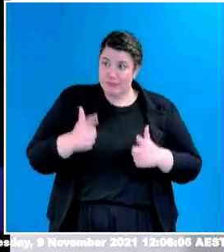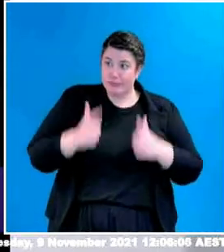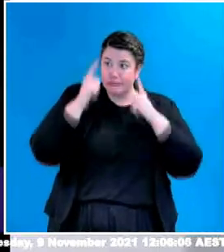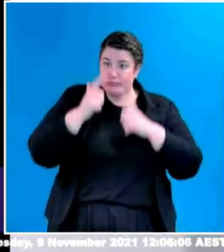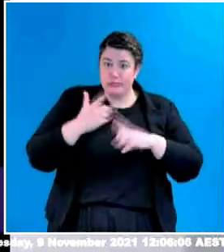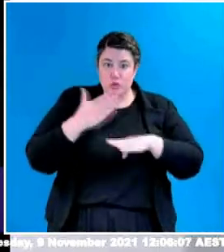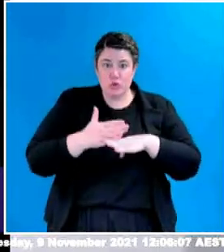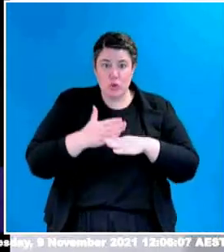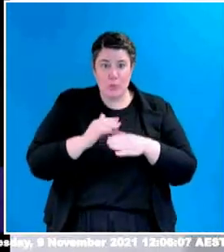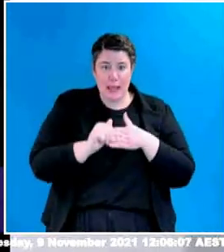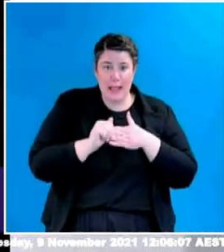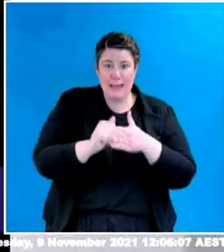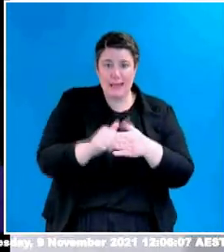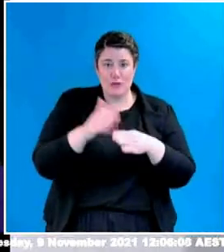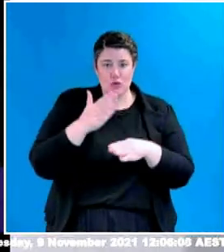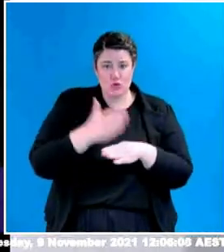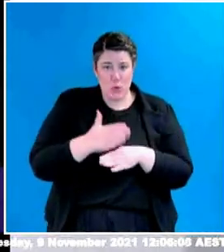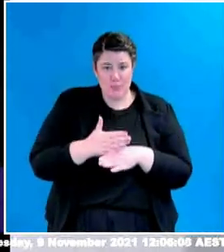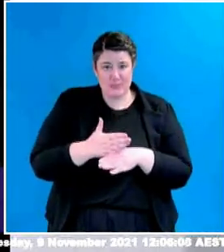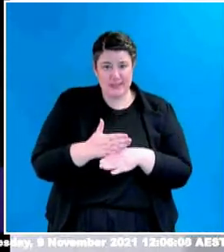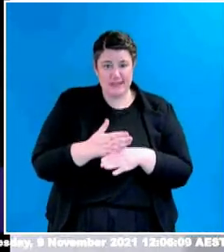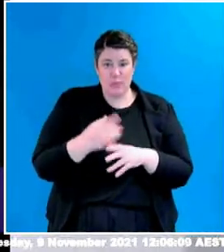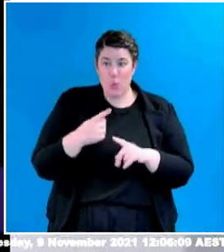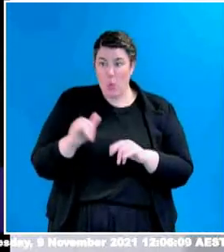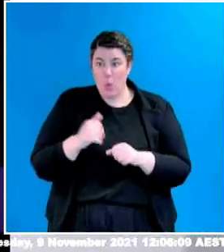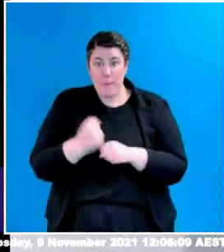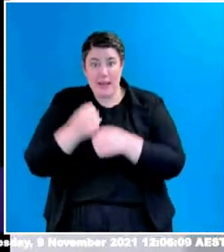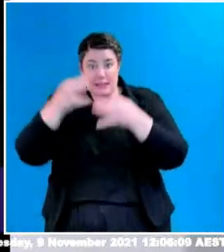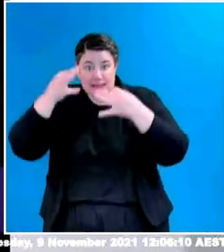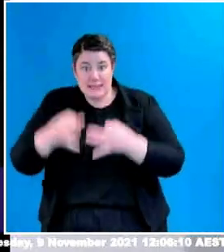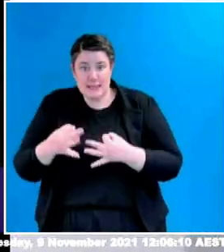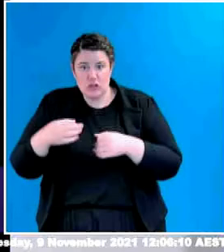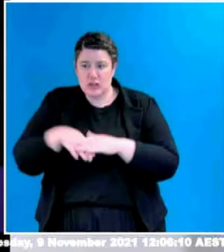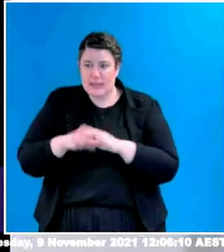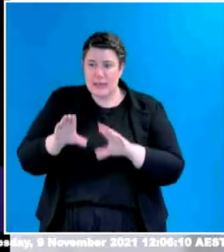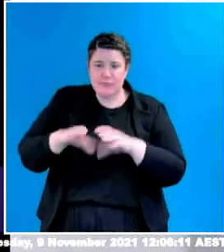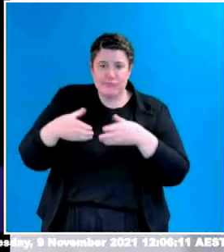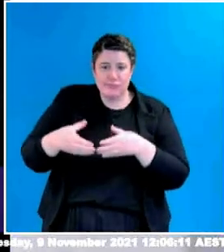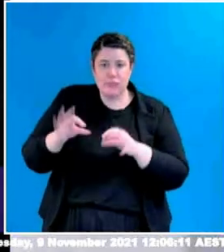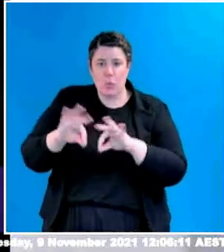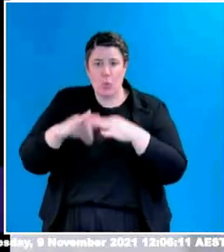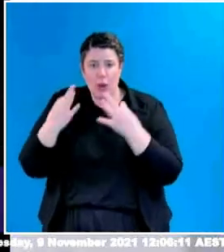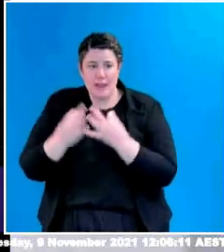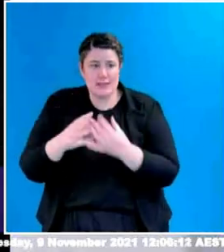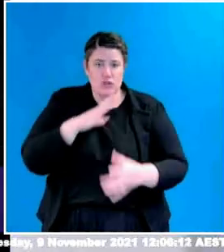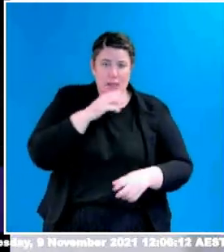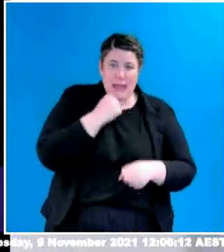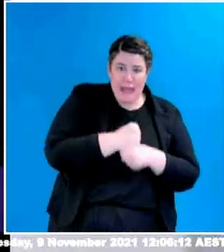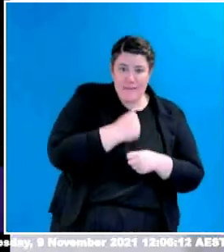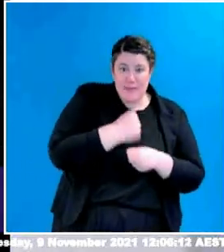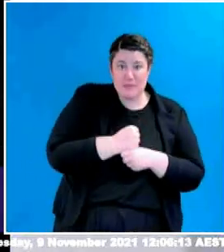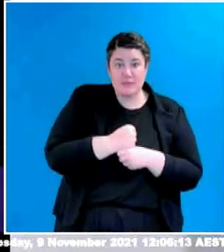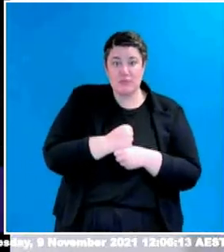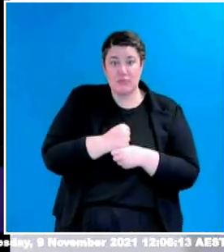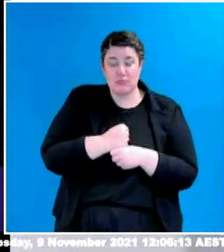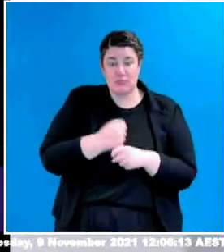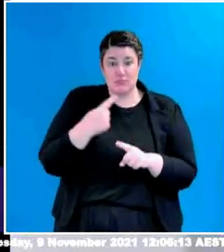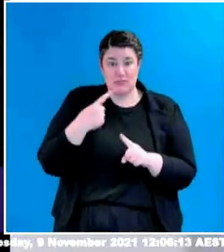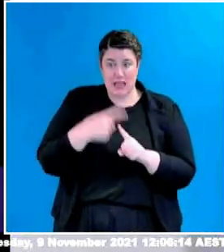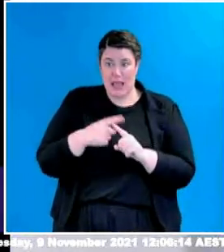roles but also in decision-making positions. We have heard that in government and we have also heard that in the private